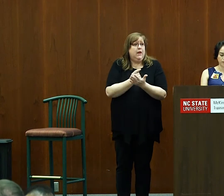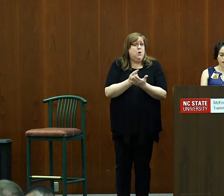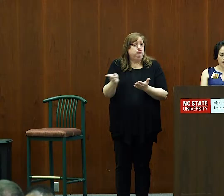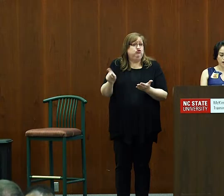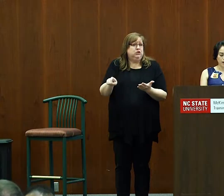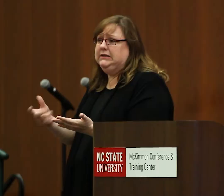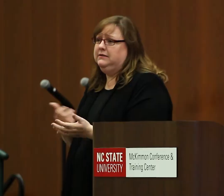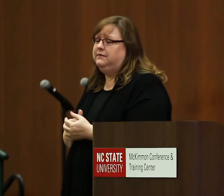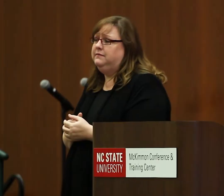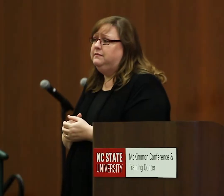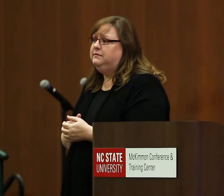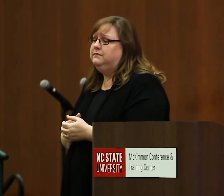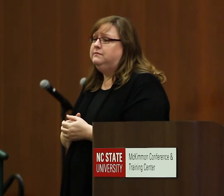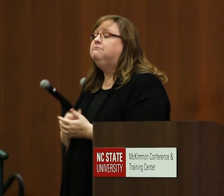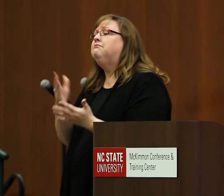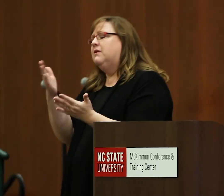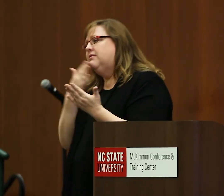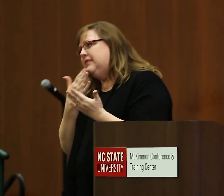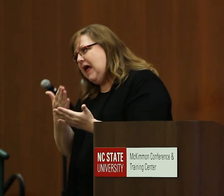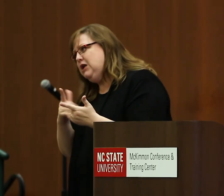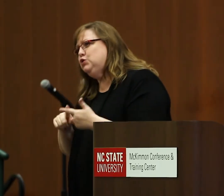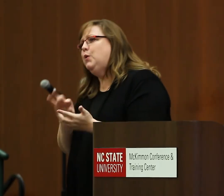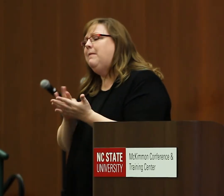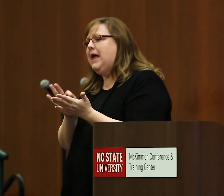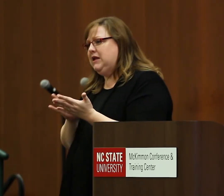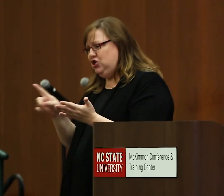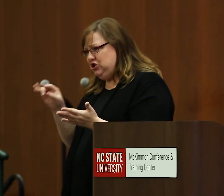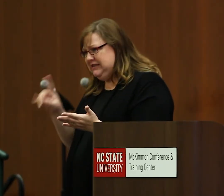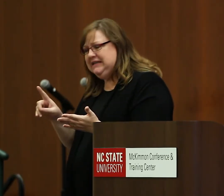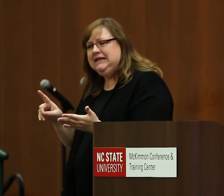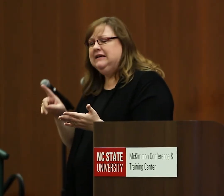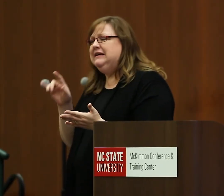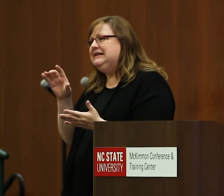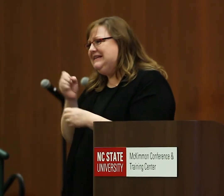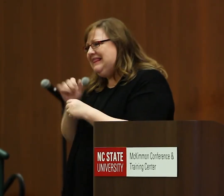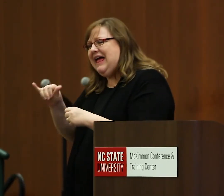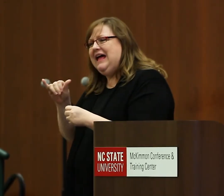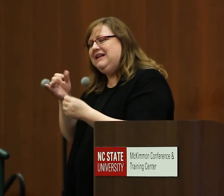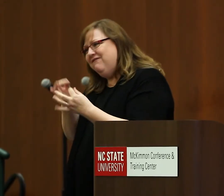But thanks to Medicaid, she got this vital care and can begin